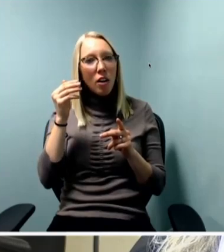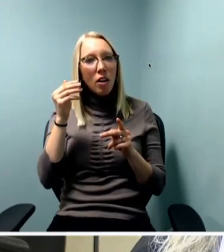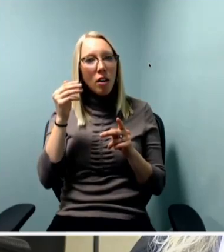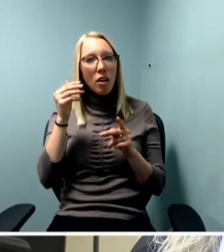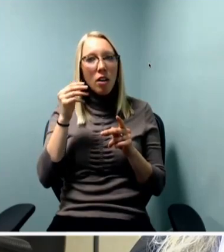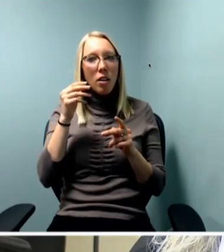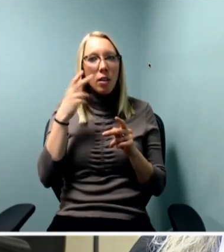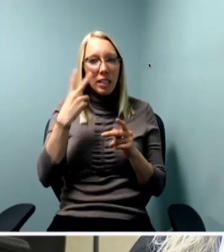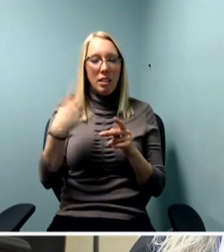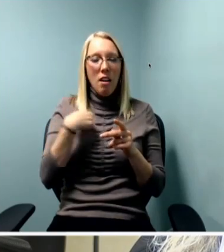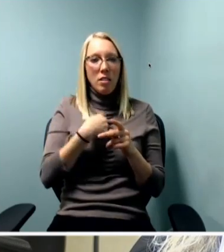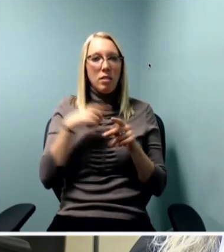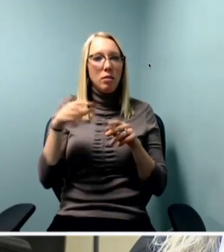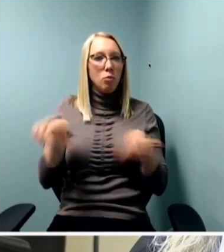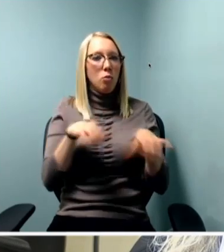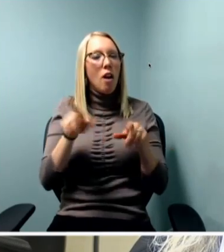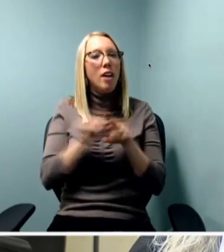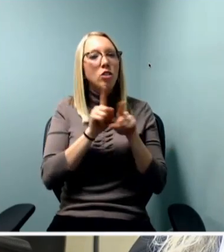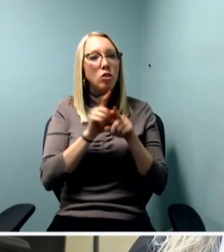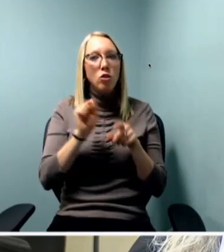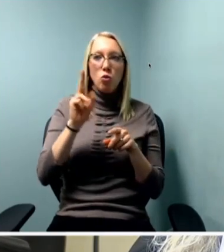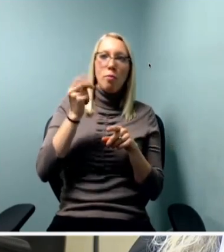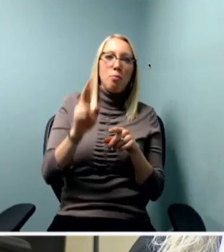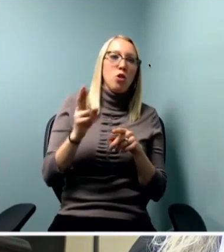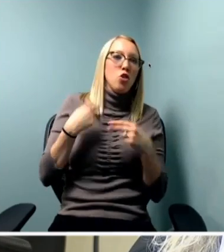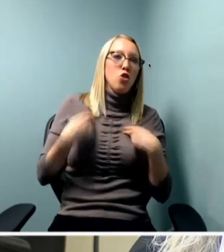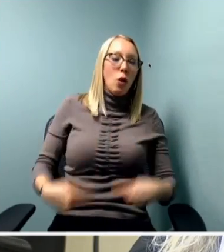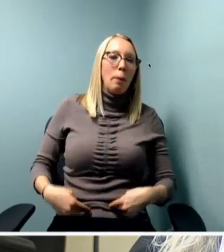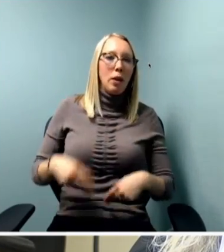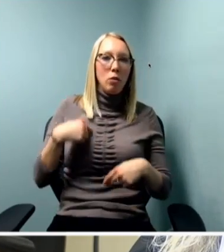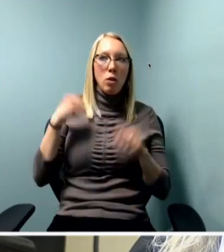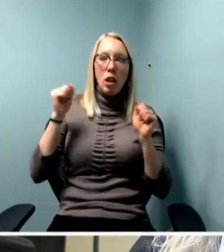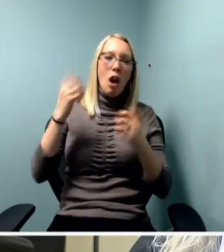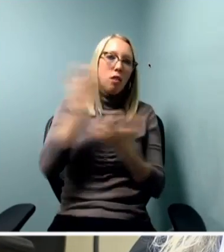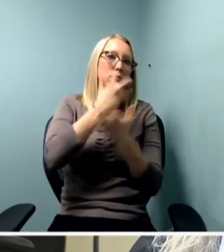of the disability community to want to normalize themselves,